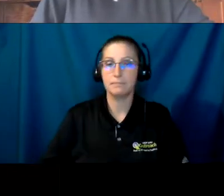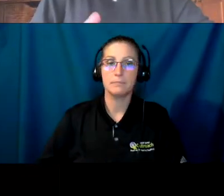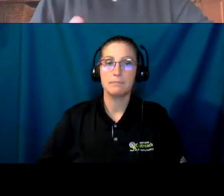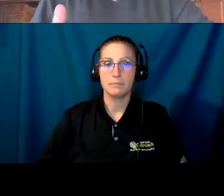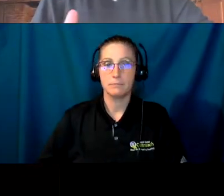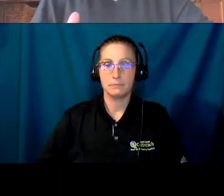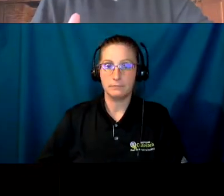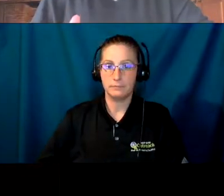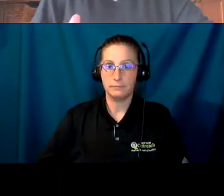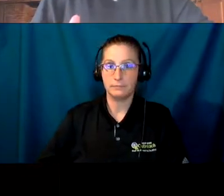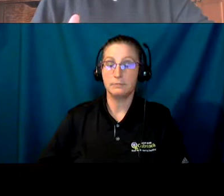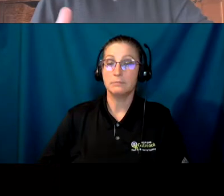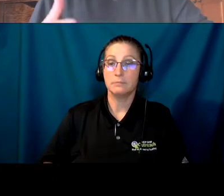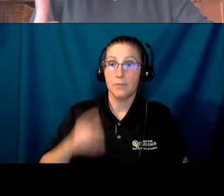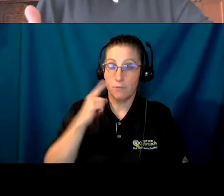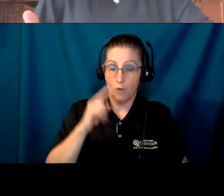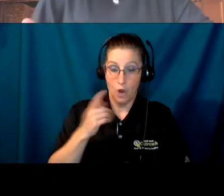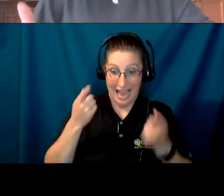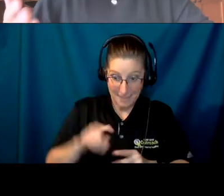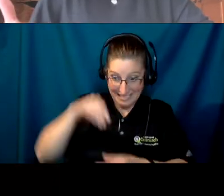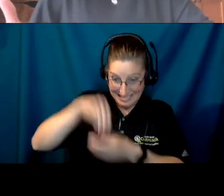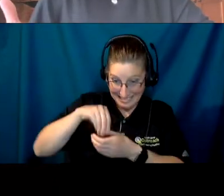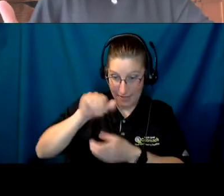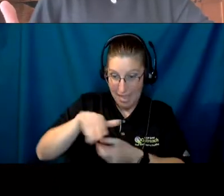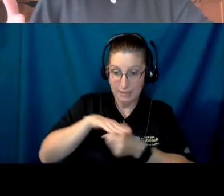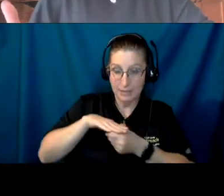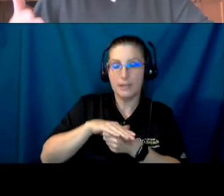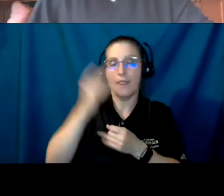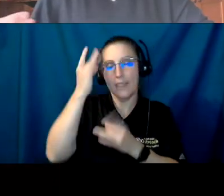of those spaces, and activities, really think about is this a place where it's going to